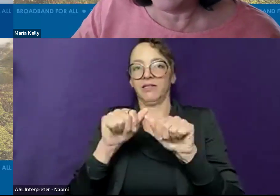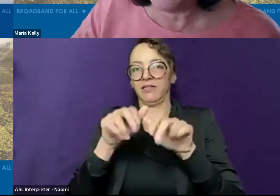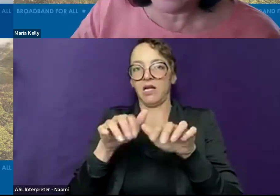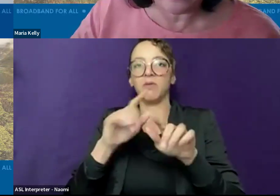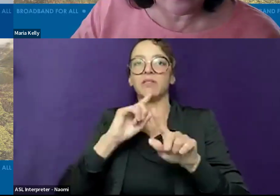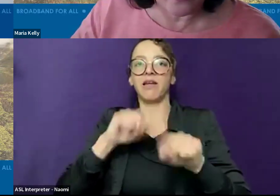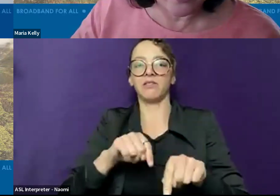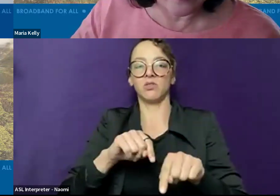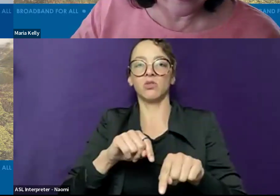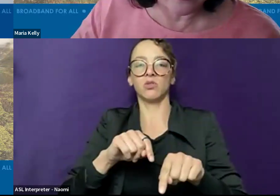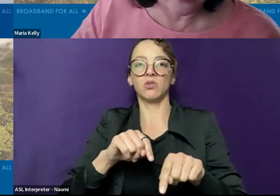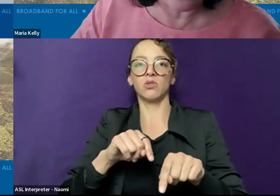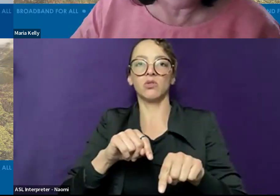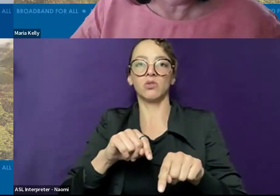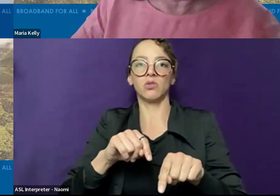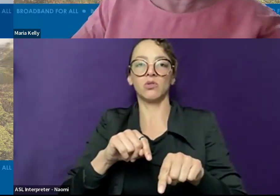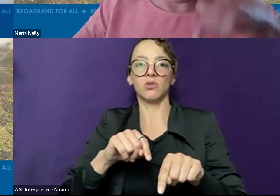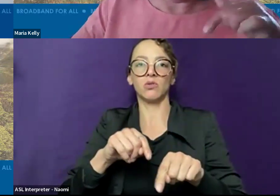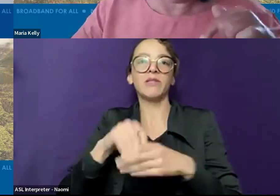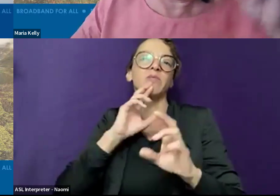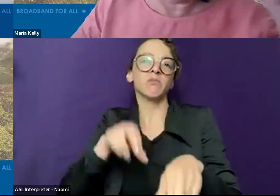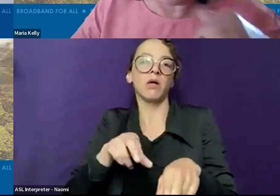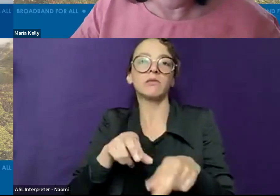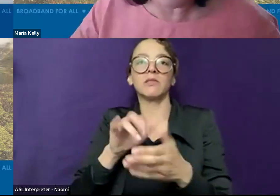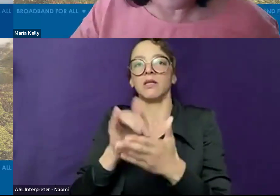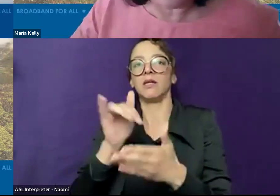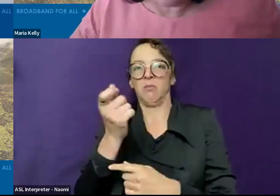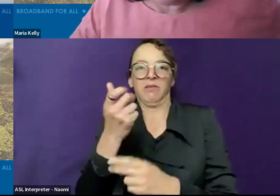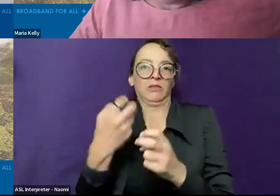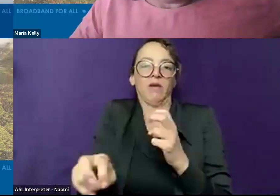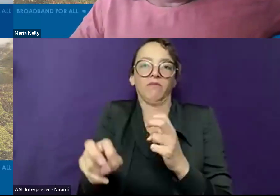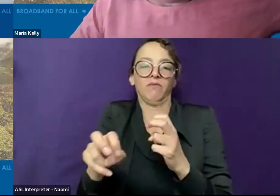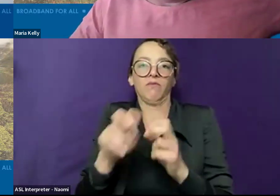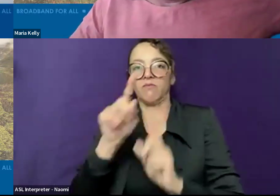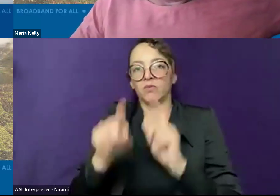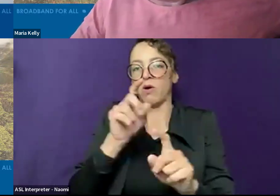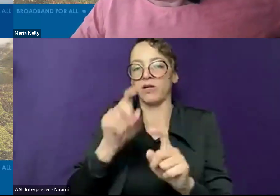a little bit of a tough question to answer. Let's let's take that back, and we can provide,